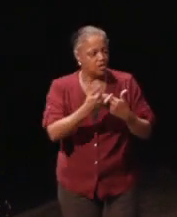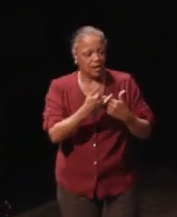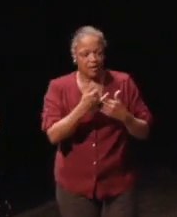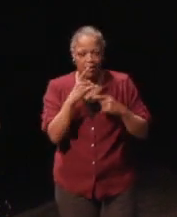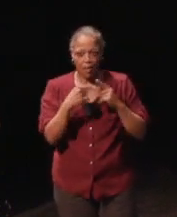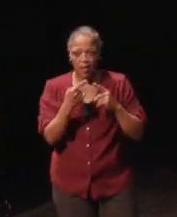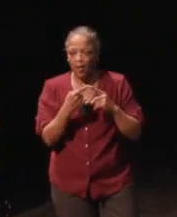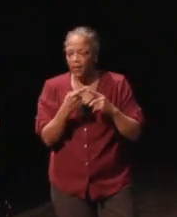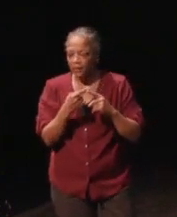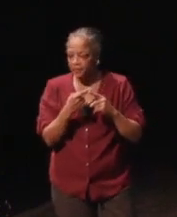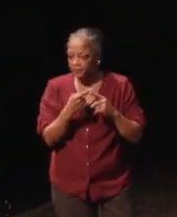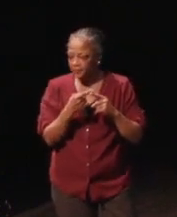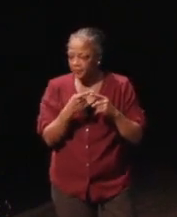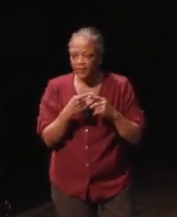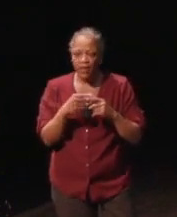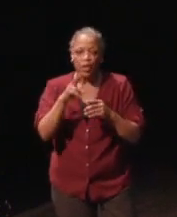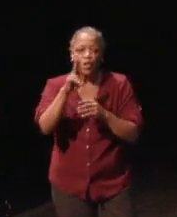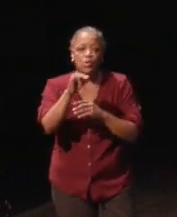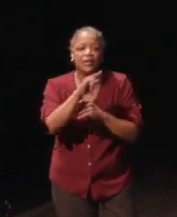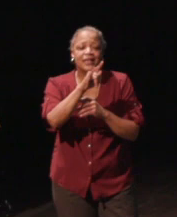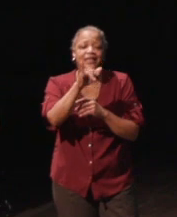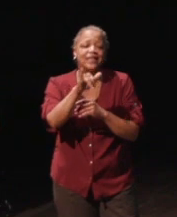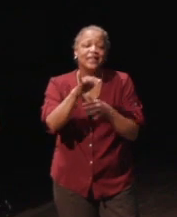like a Unity project for,